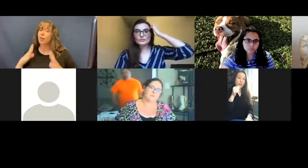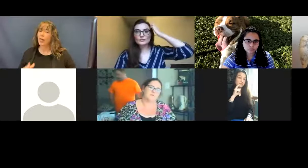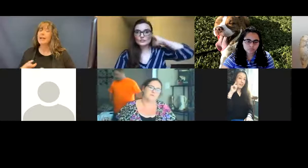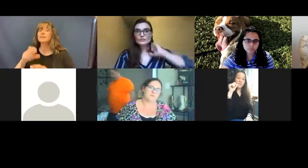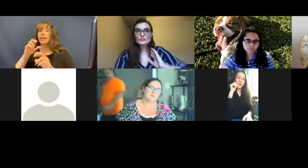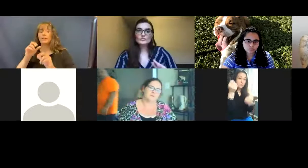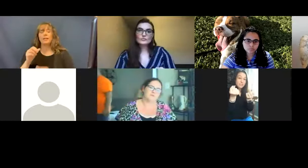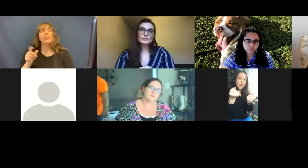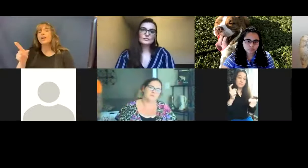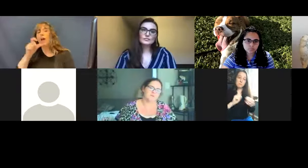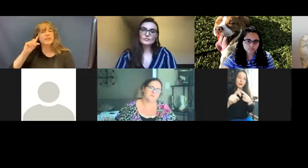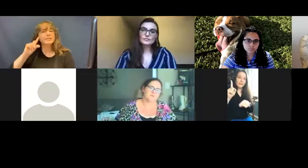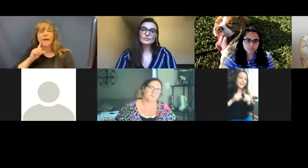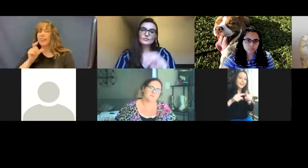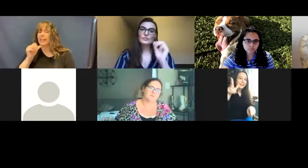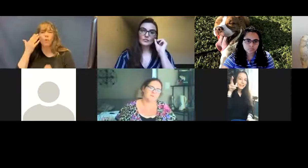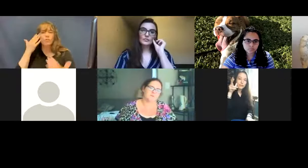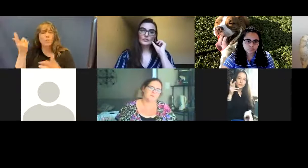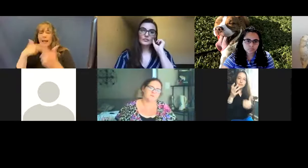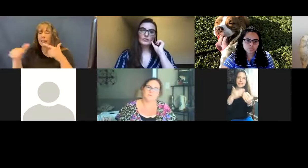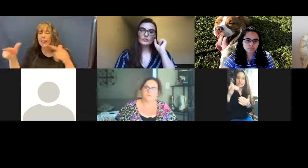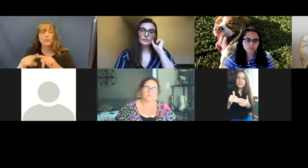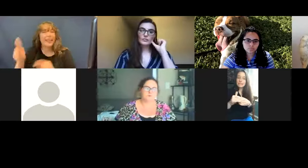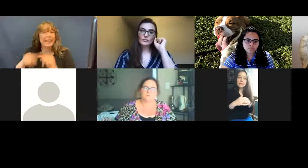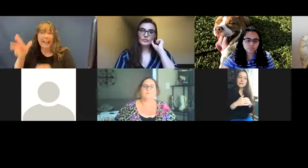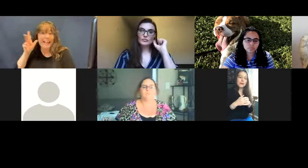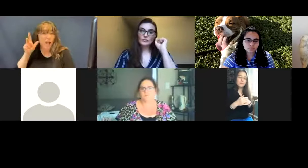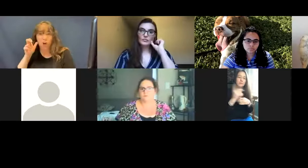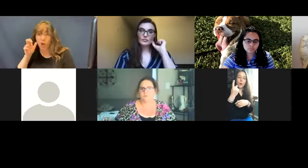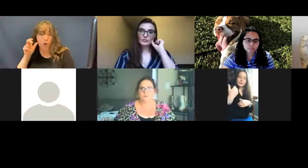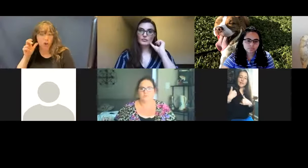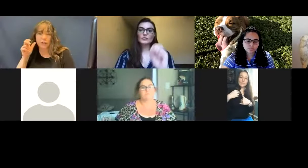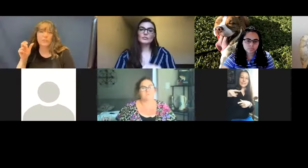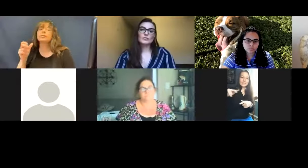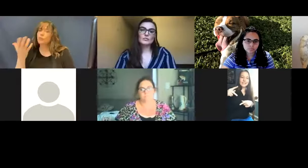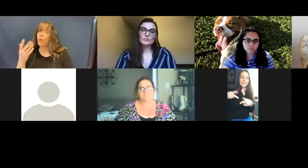not deaf. They don't sign. But they can't hear easily. So always having that secondary